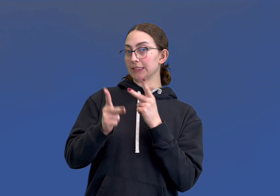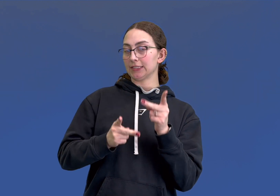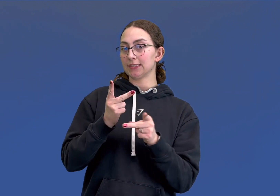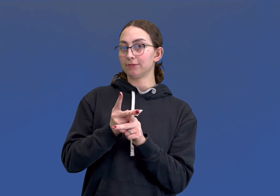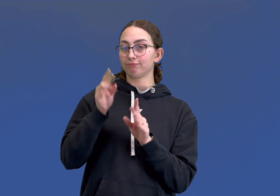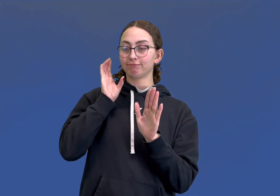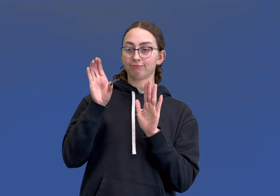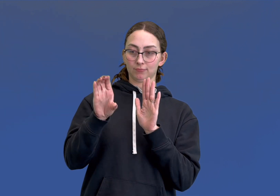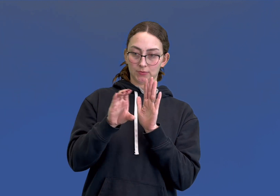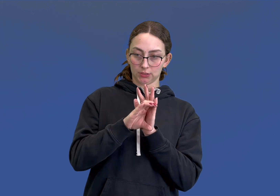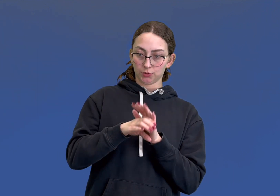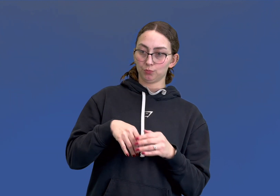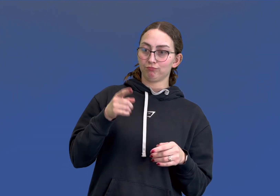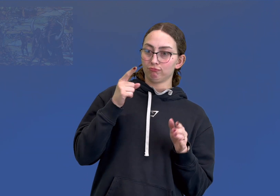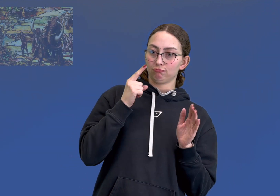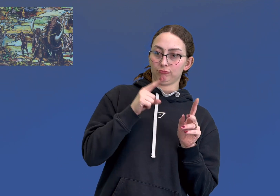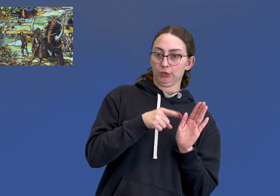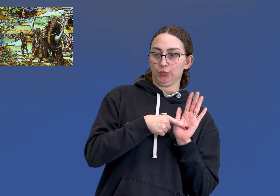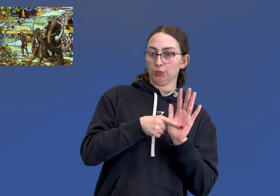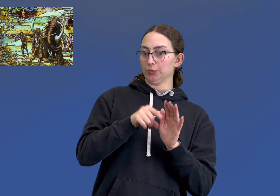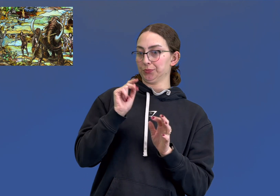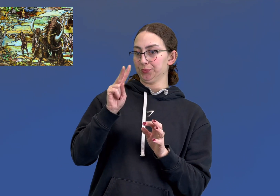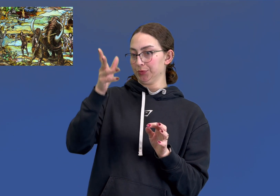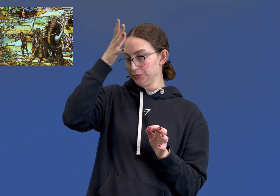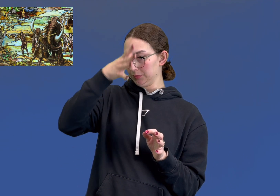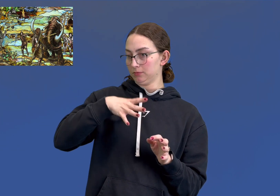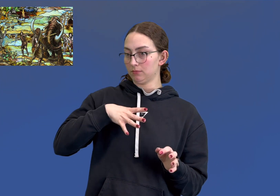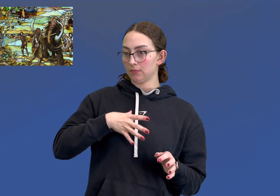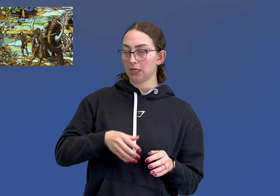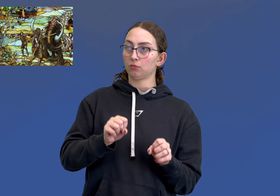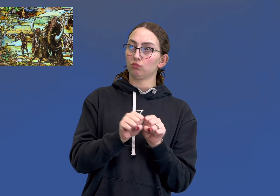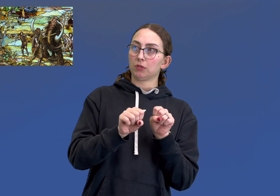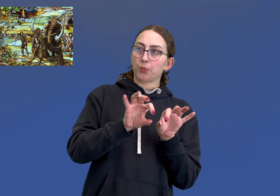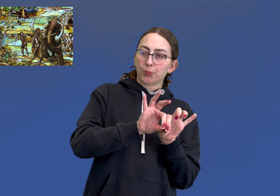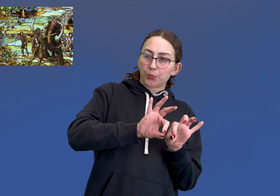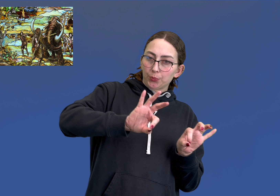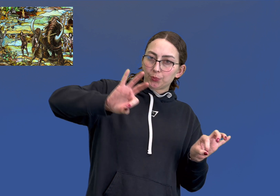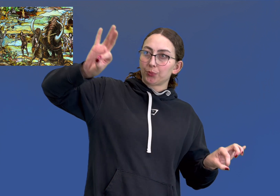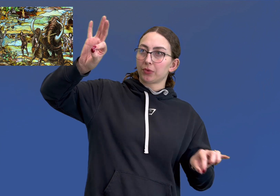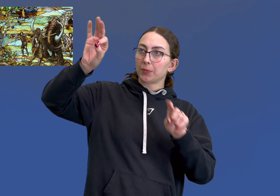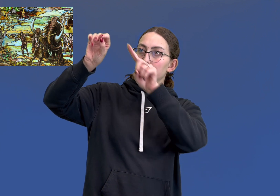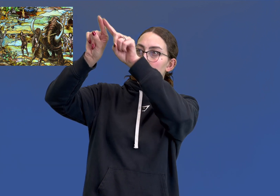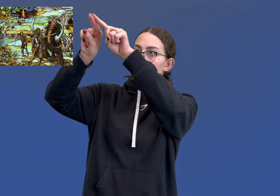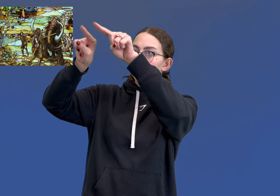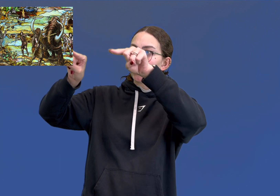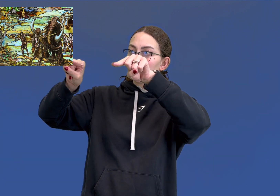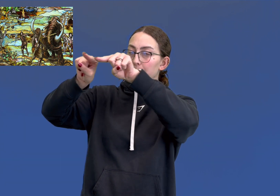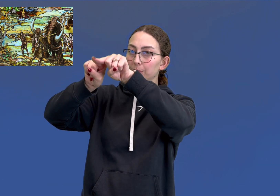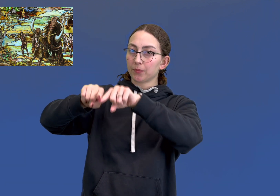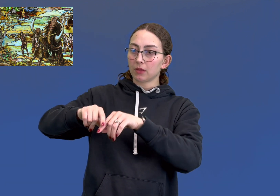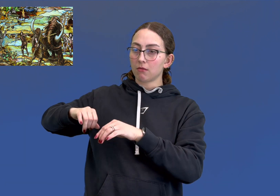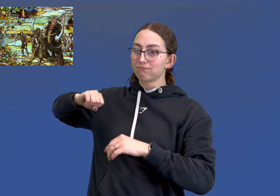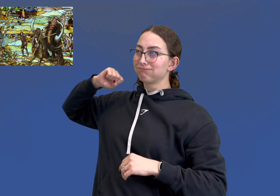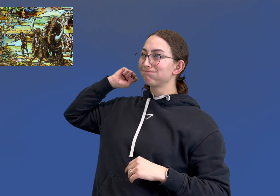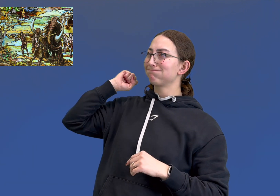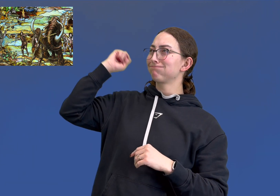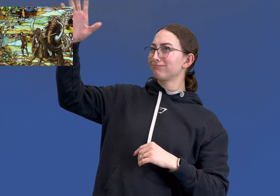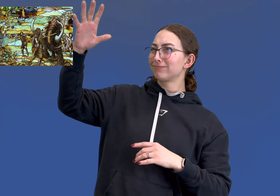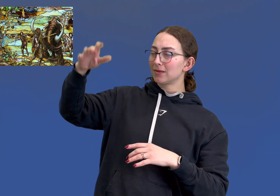different kind of picture showing a man with a spear shaped weapon appearing